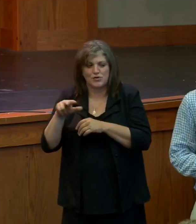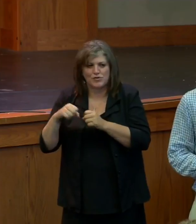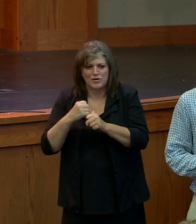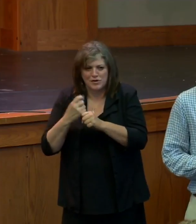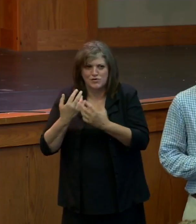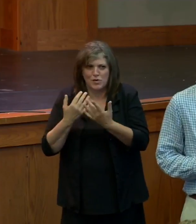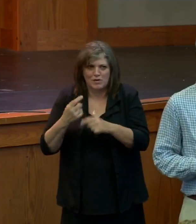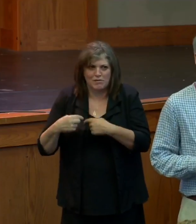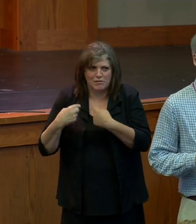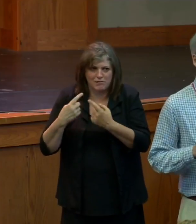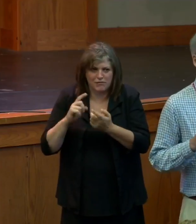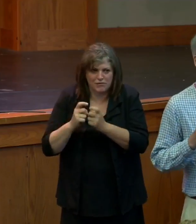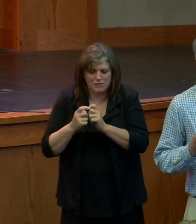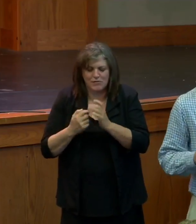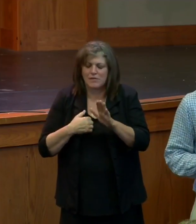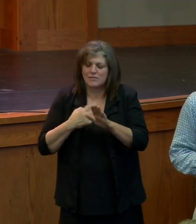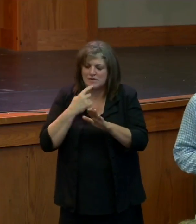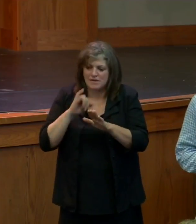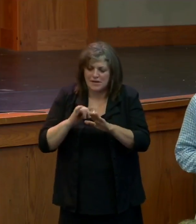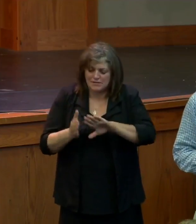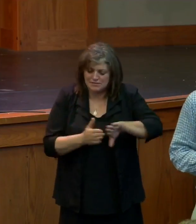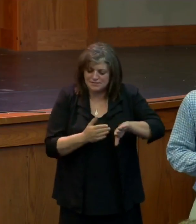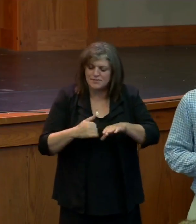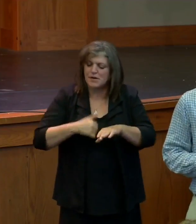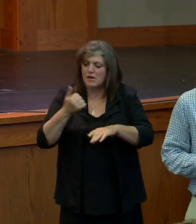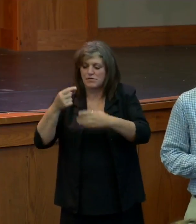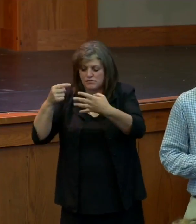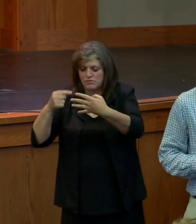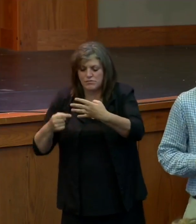HAVING SAID THAT, I HAVE SOME OTHER POINTS TO MAKE THAT I FEAR